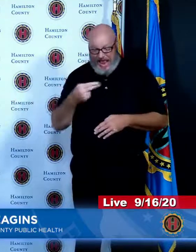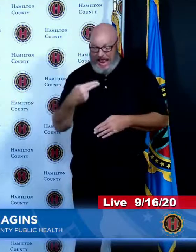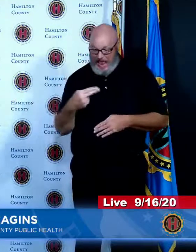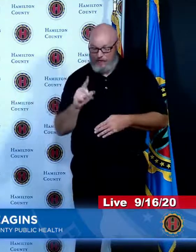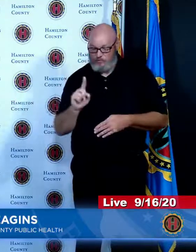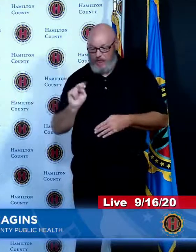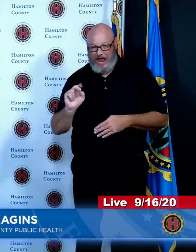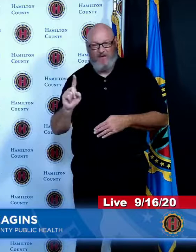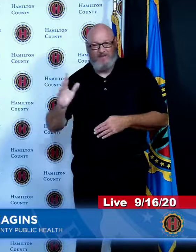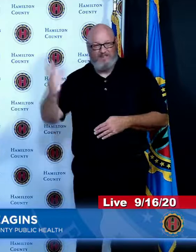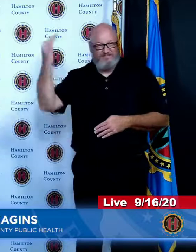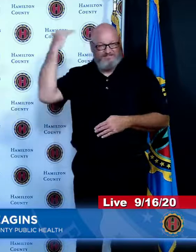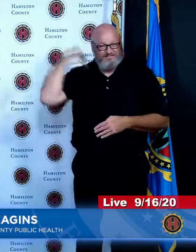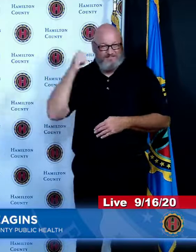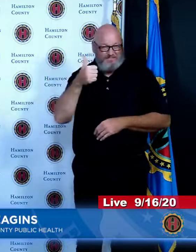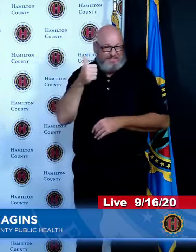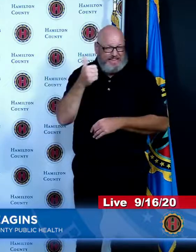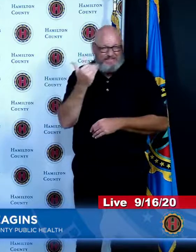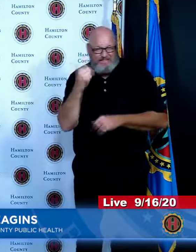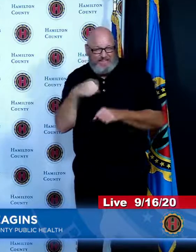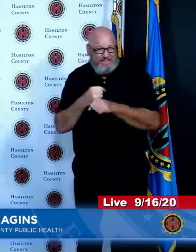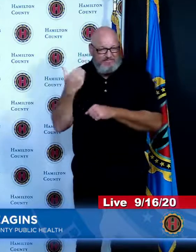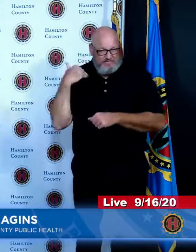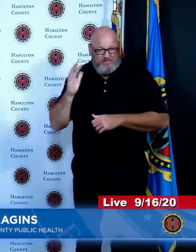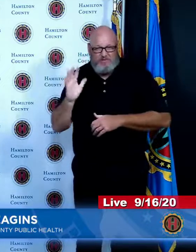the CDC has asked states to prepare for possible distribution